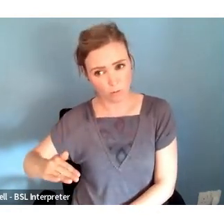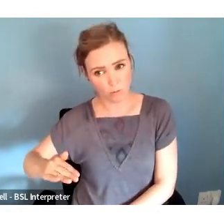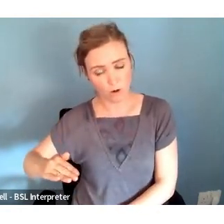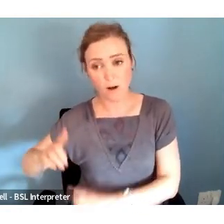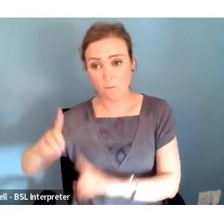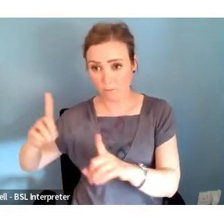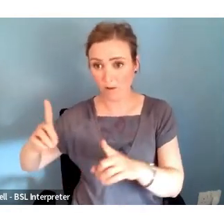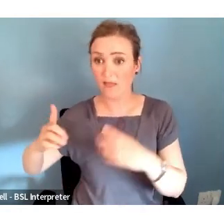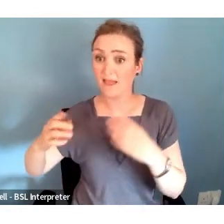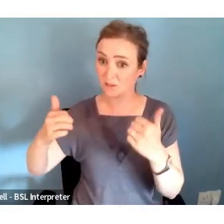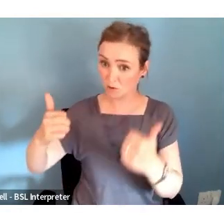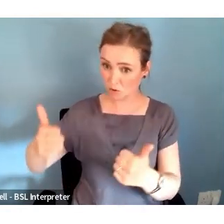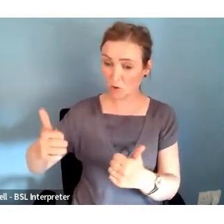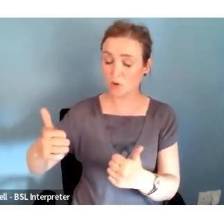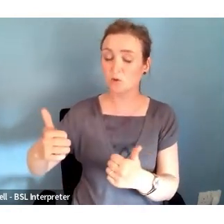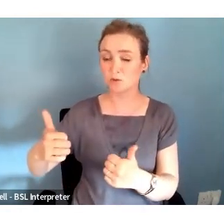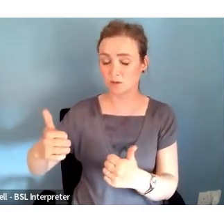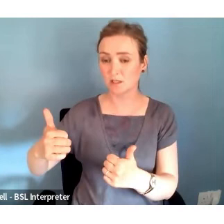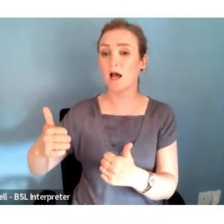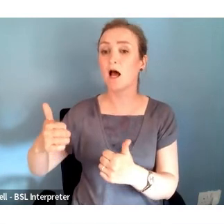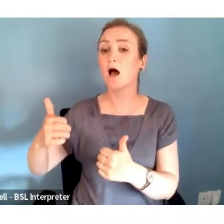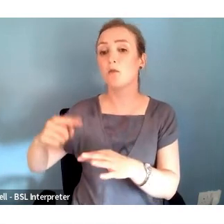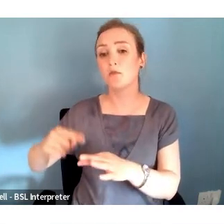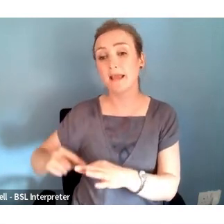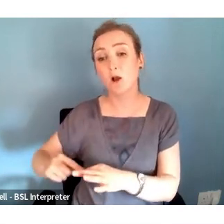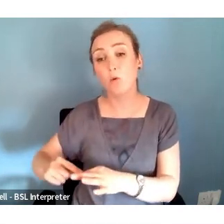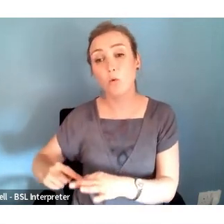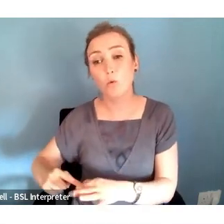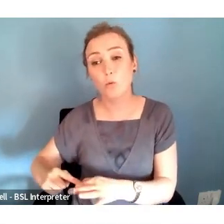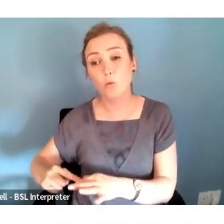vacancies. But the quality has been much higher.